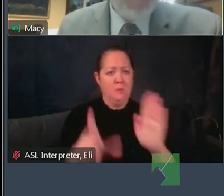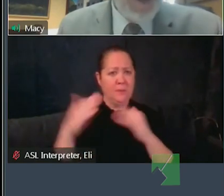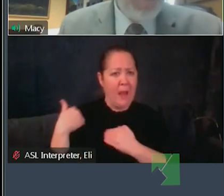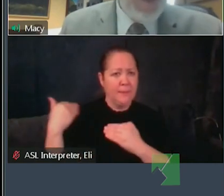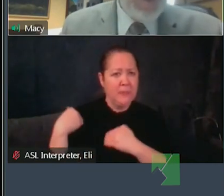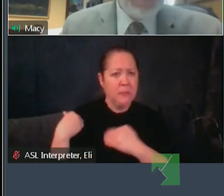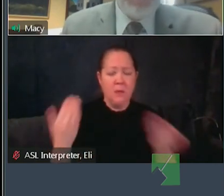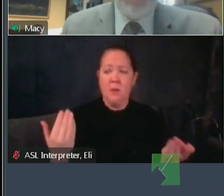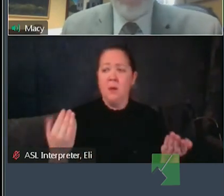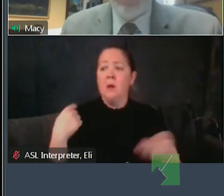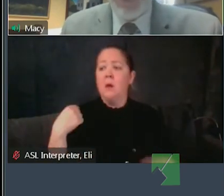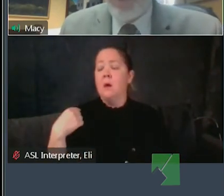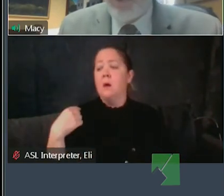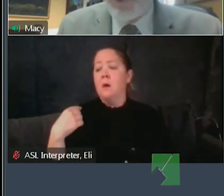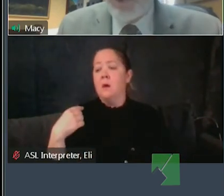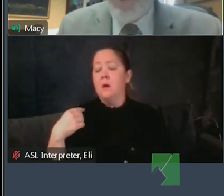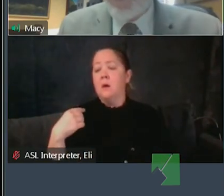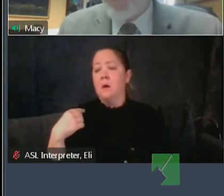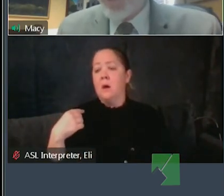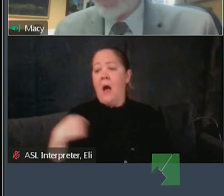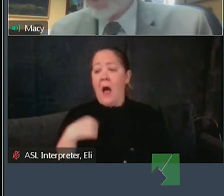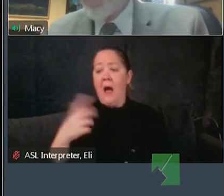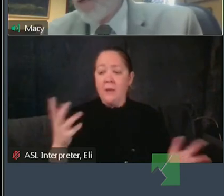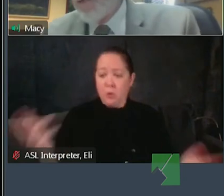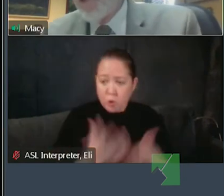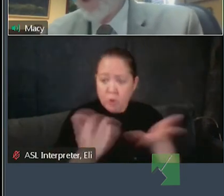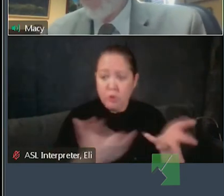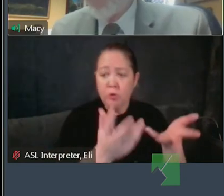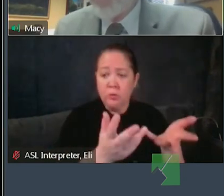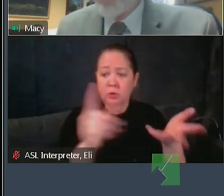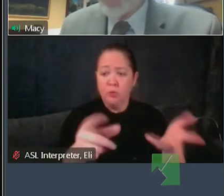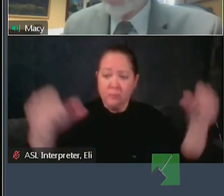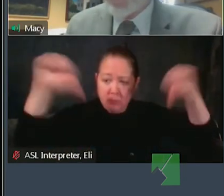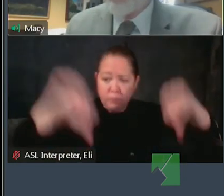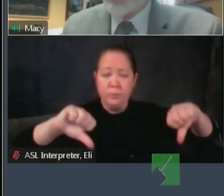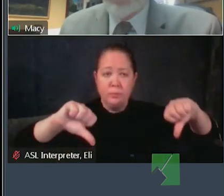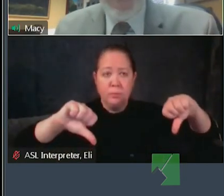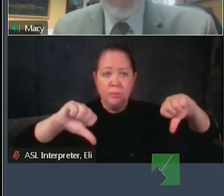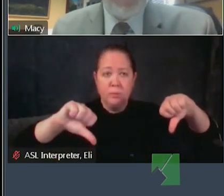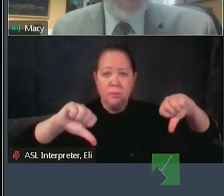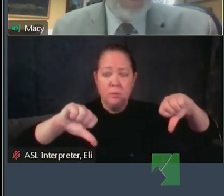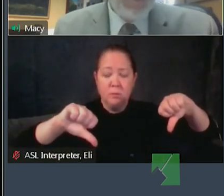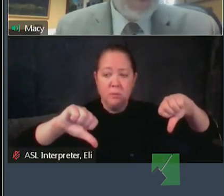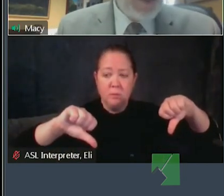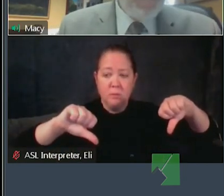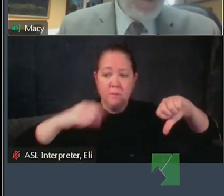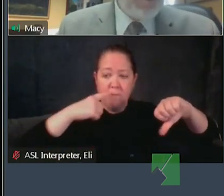we recommend that you, I urge you to recommend disapproval for a complex, with a master plan conflicts,